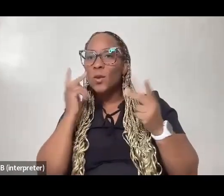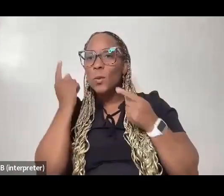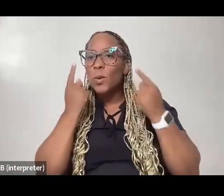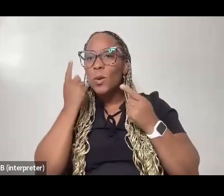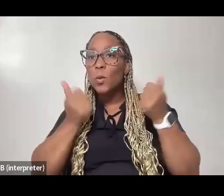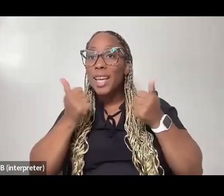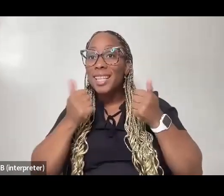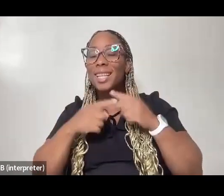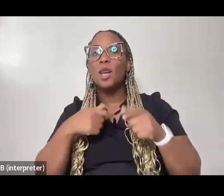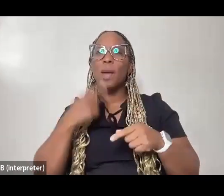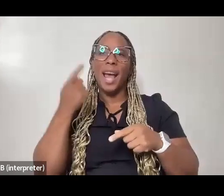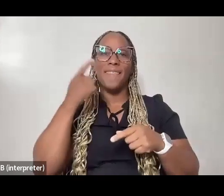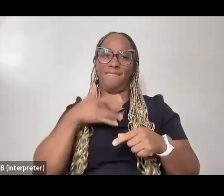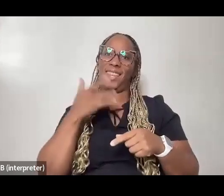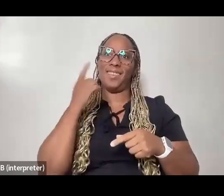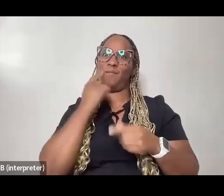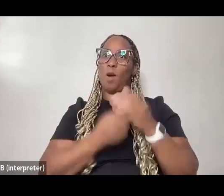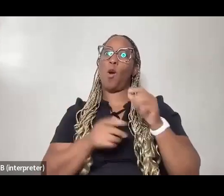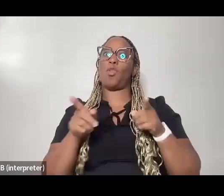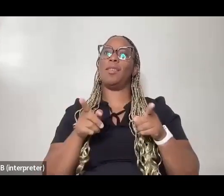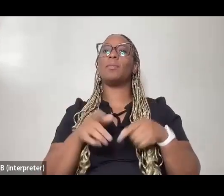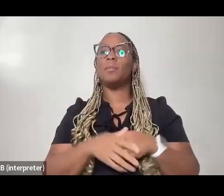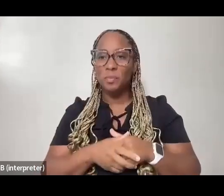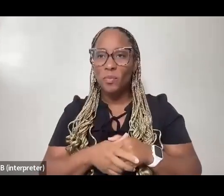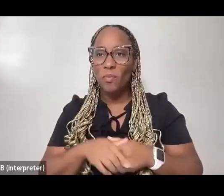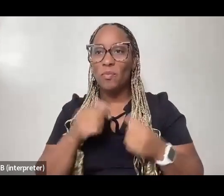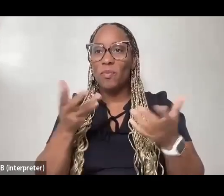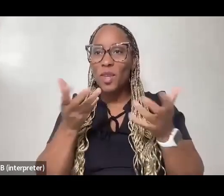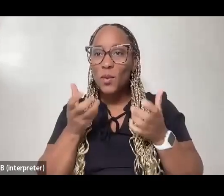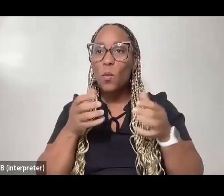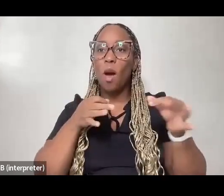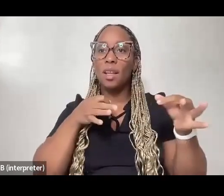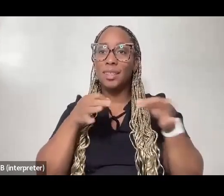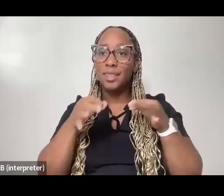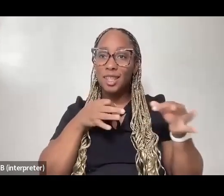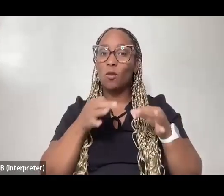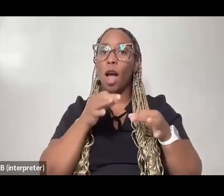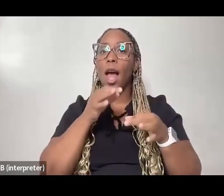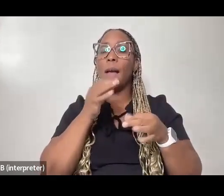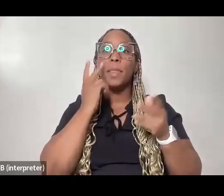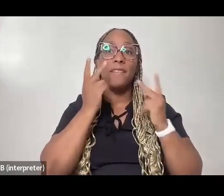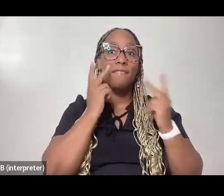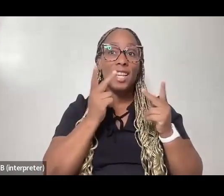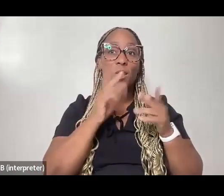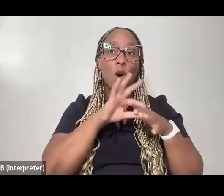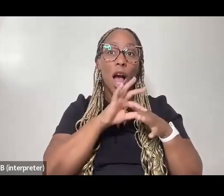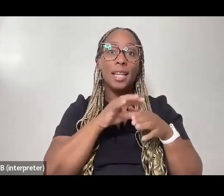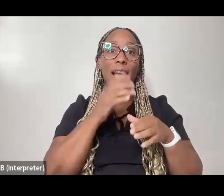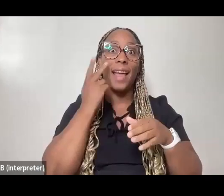But I feel like it is sort of bold. You want to describe the visual content that is on the screen